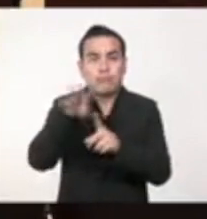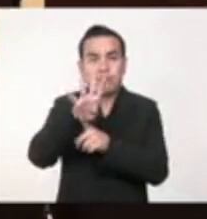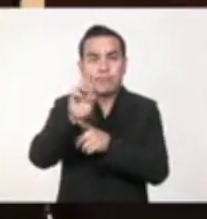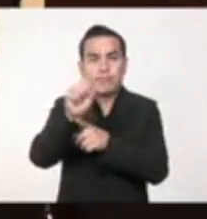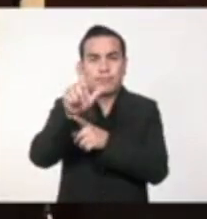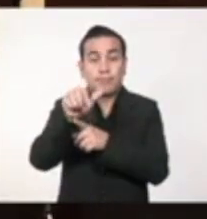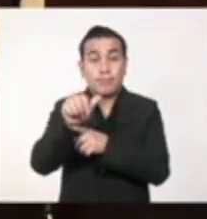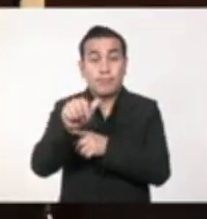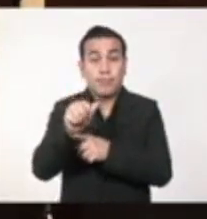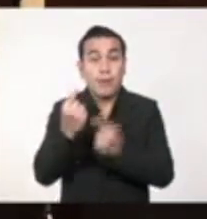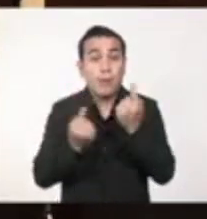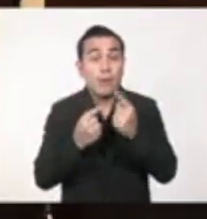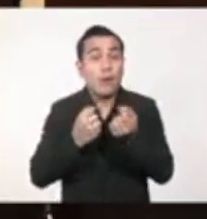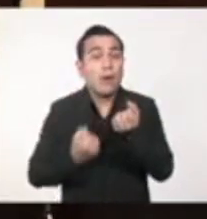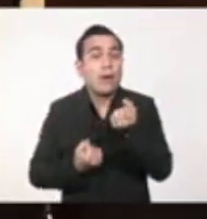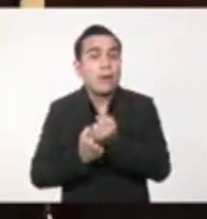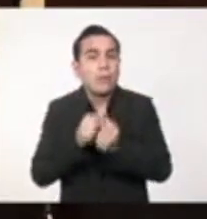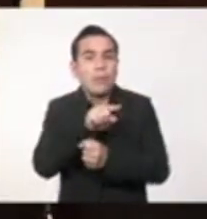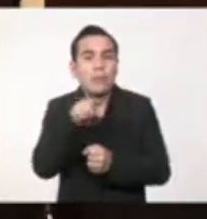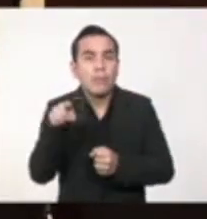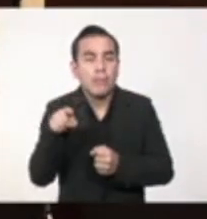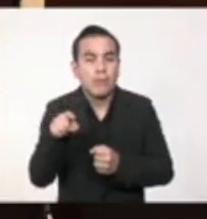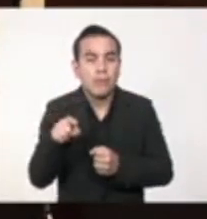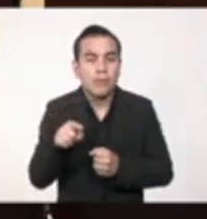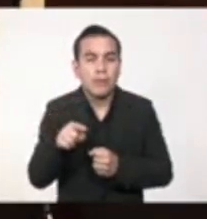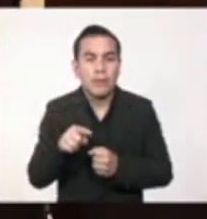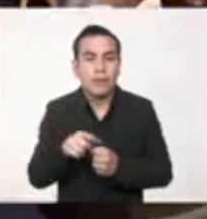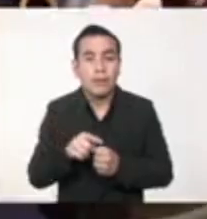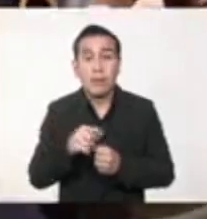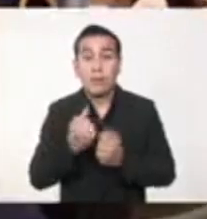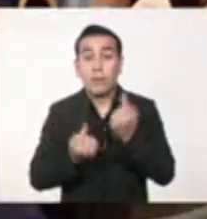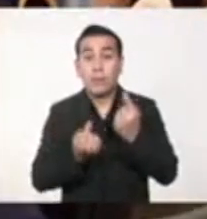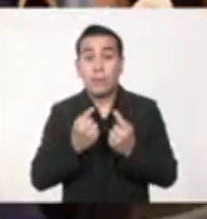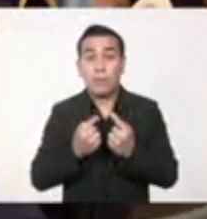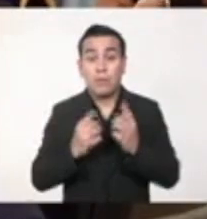is it so? Of the opposition.